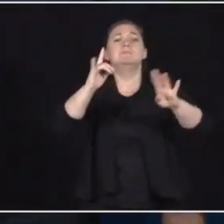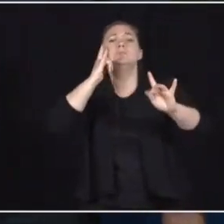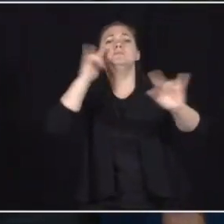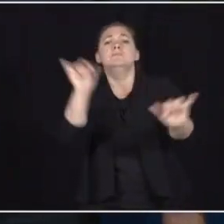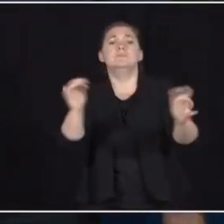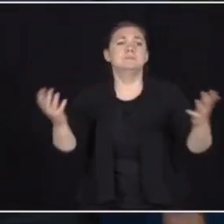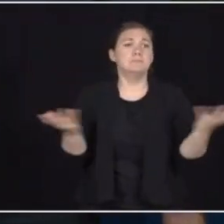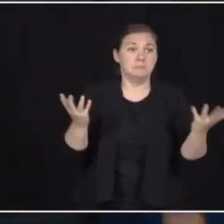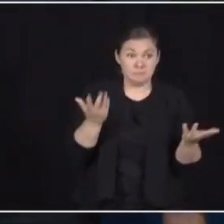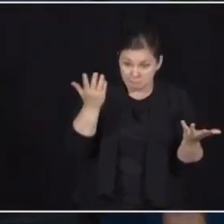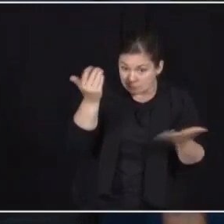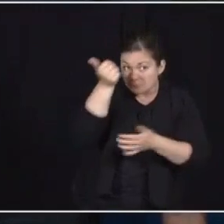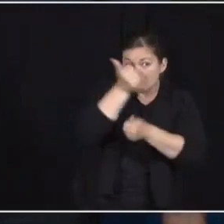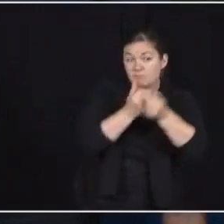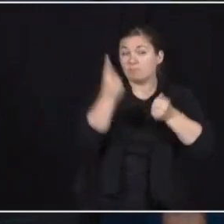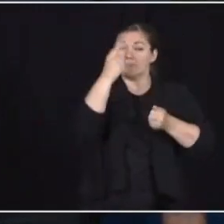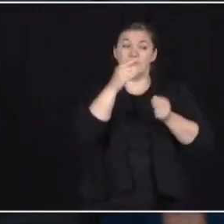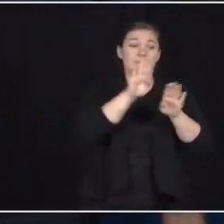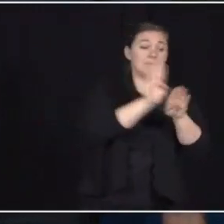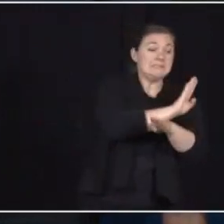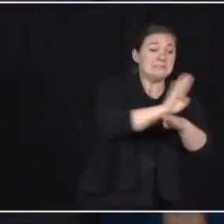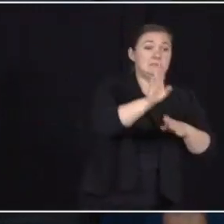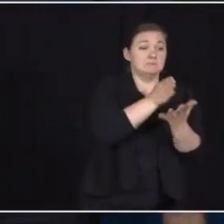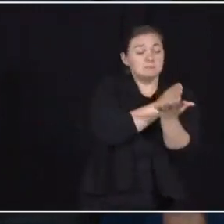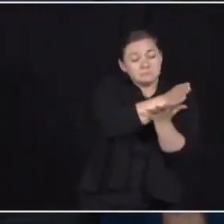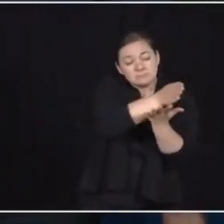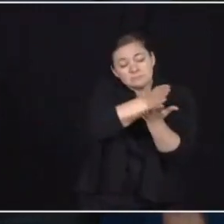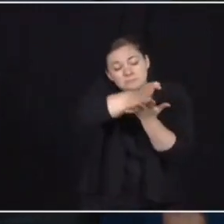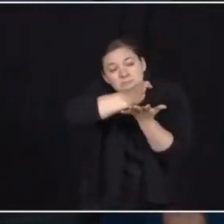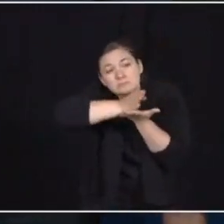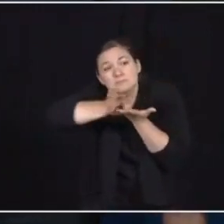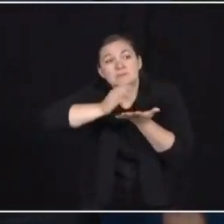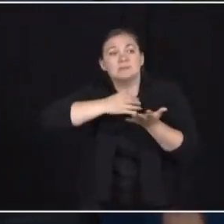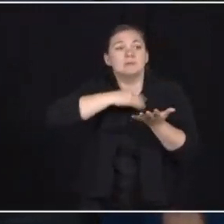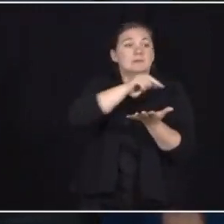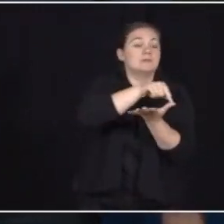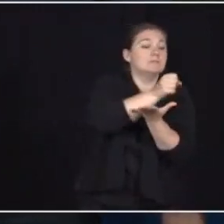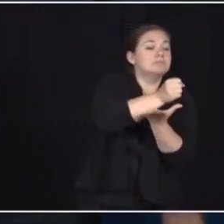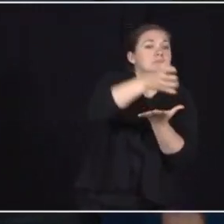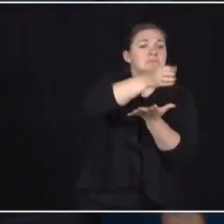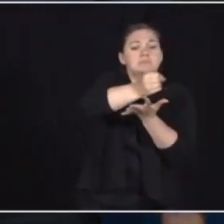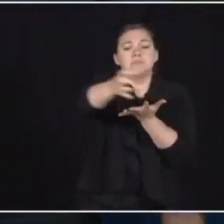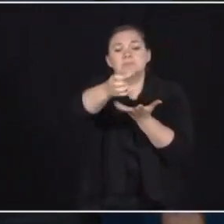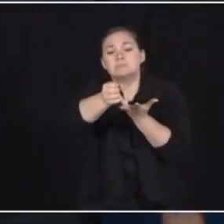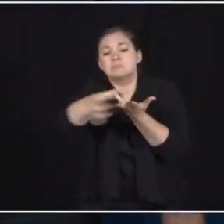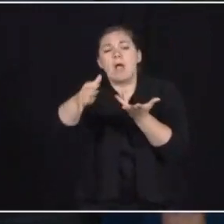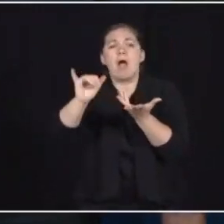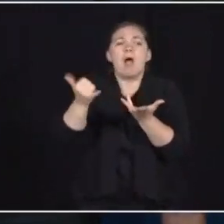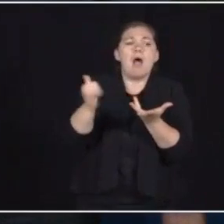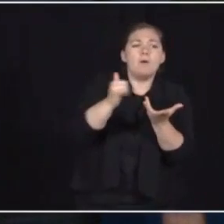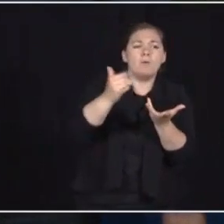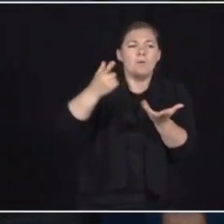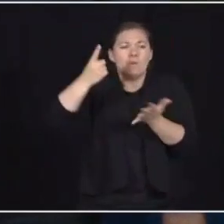been meeting now with stakeholders who have literally talked to thousands of people across the province about what that recovery plan leads to.